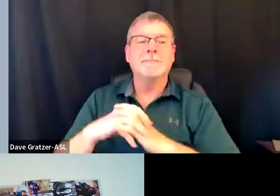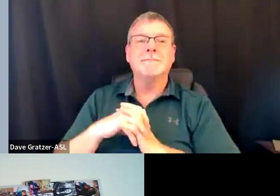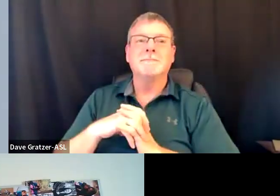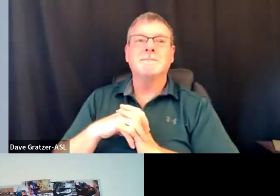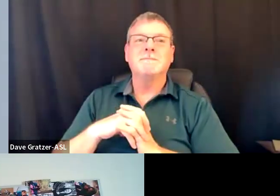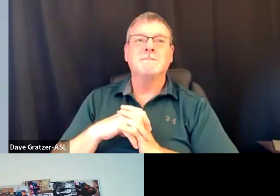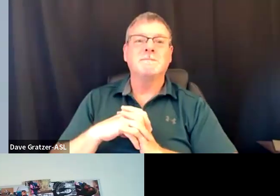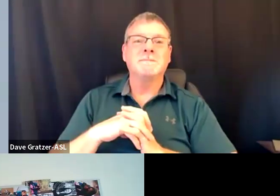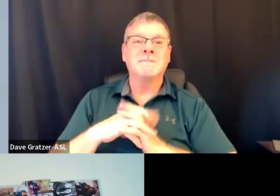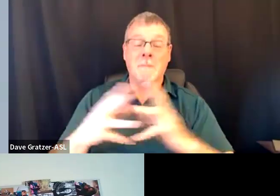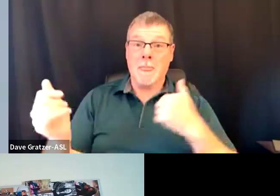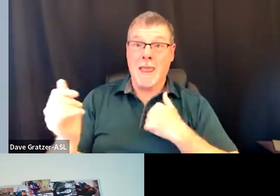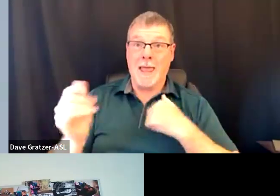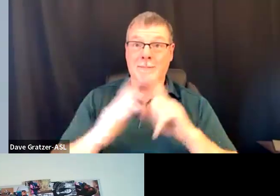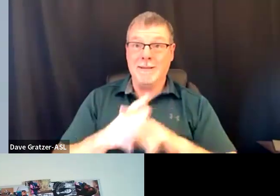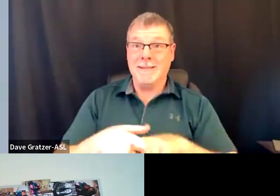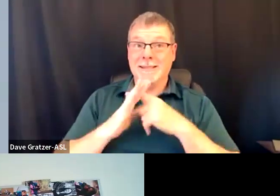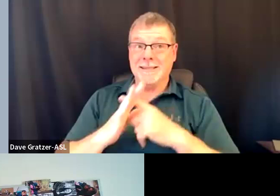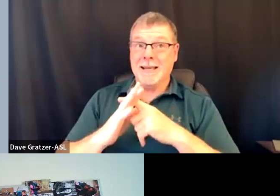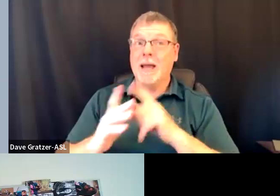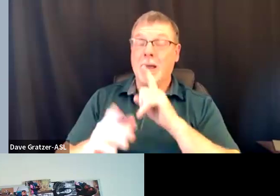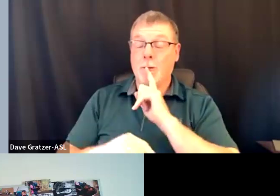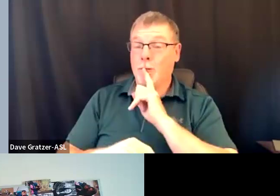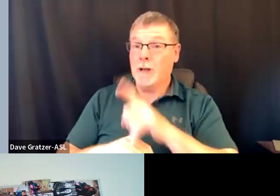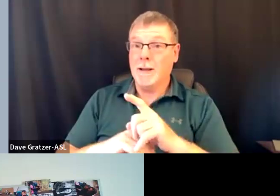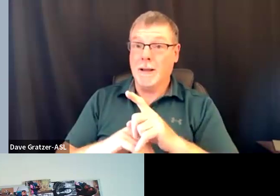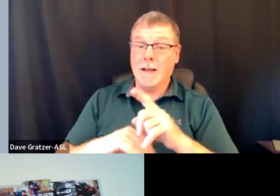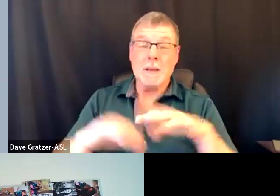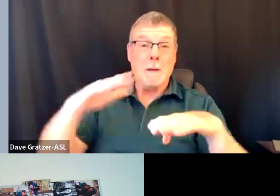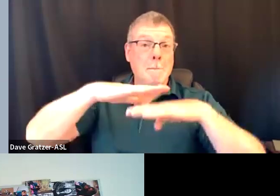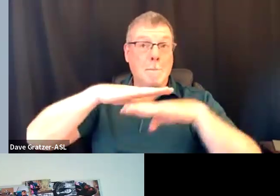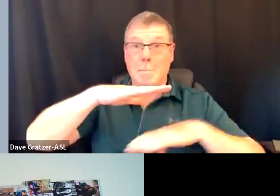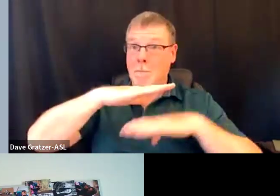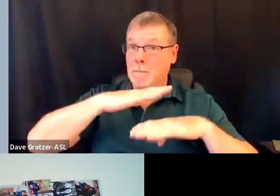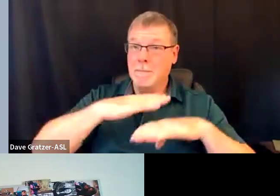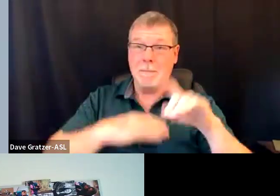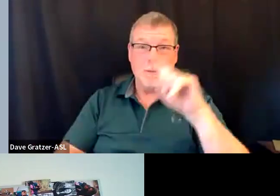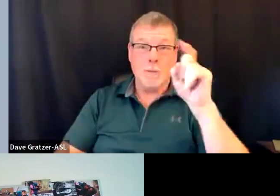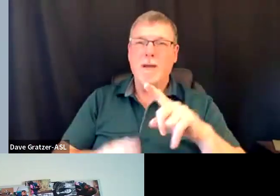So I'm going to start one off that is a real kind of basic question, but a really important one